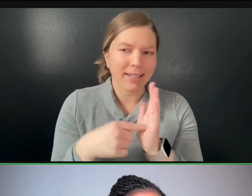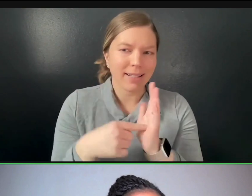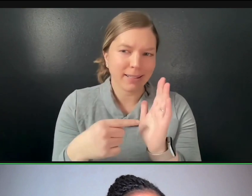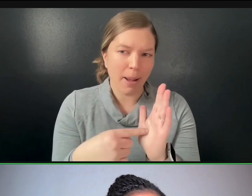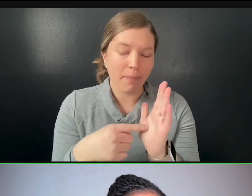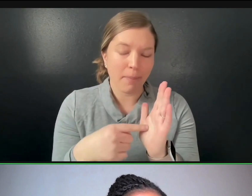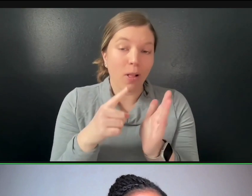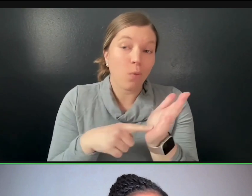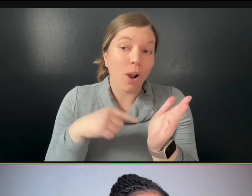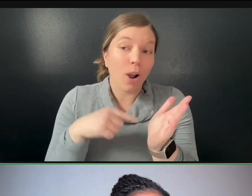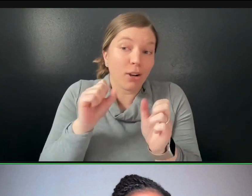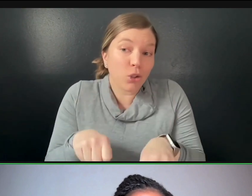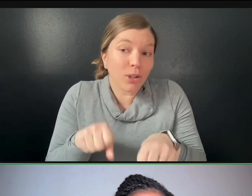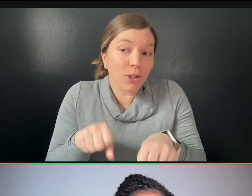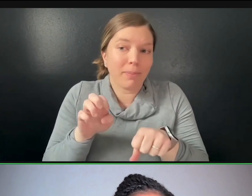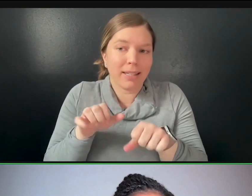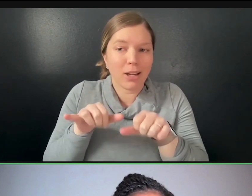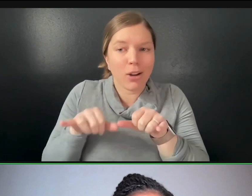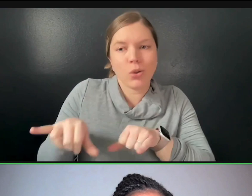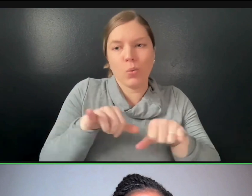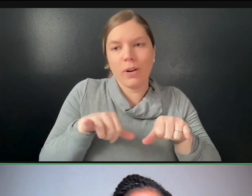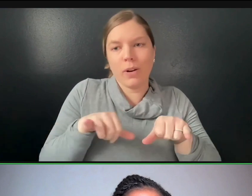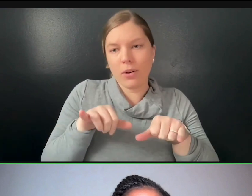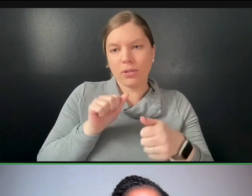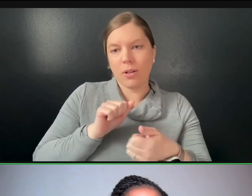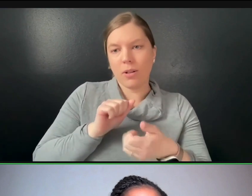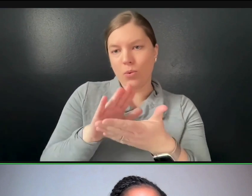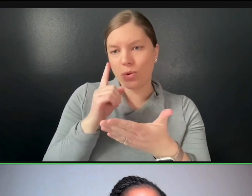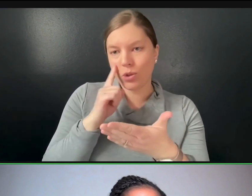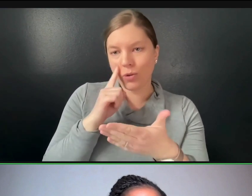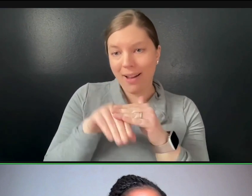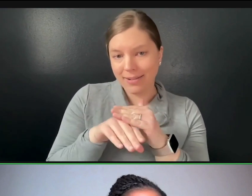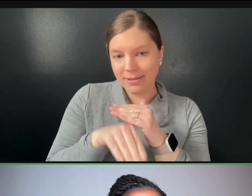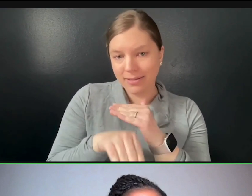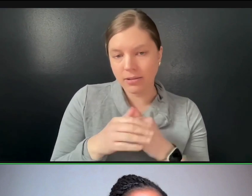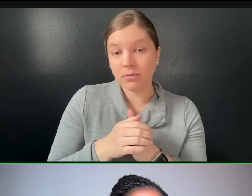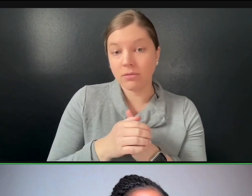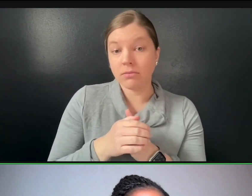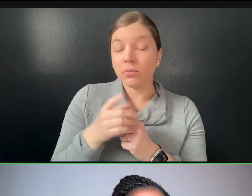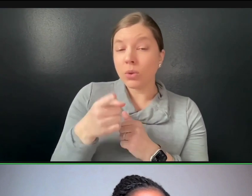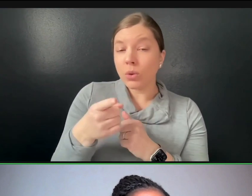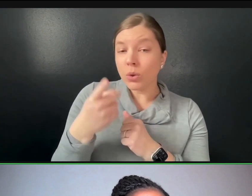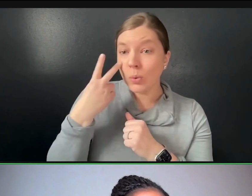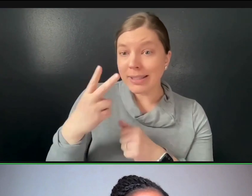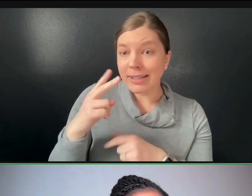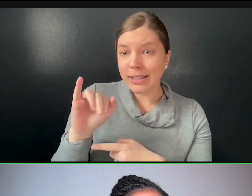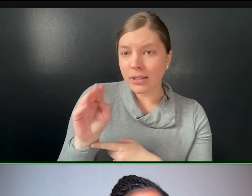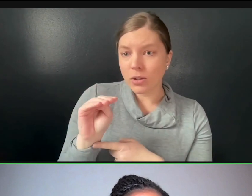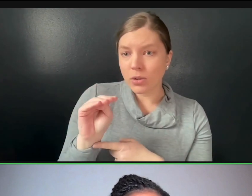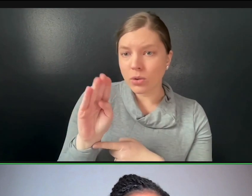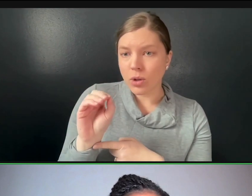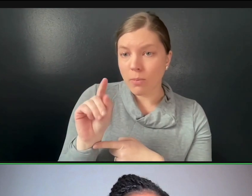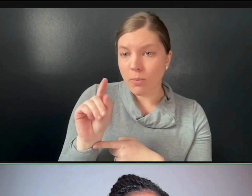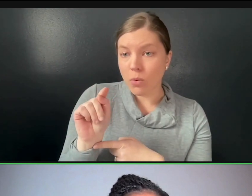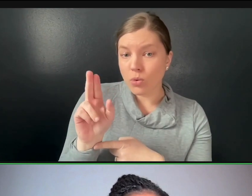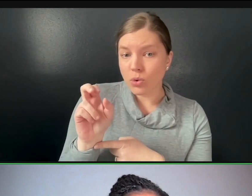Now on the screen, you see there is a picture of an example of possibility of what universal design may look like.